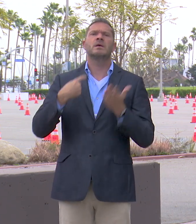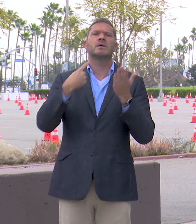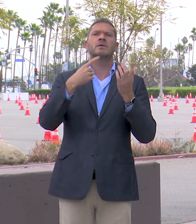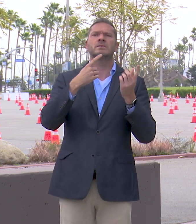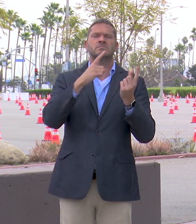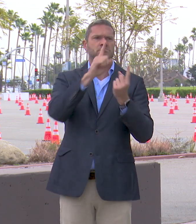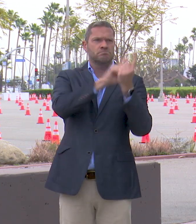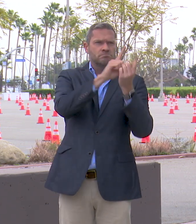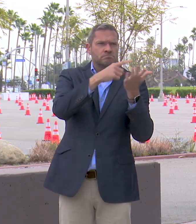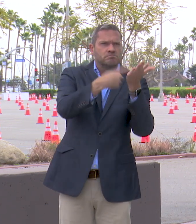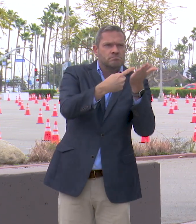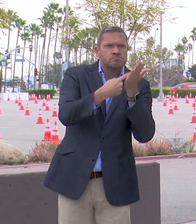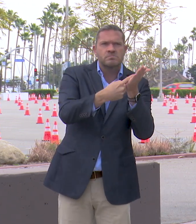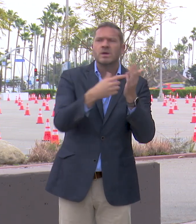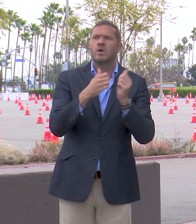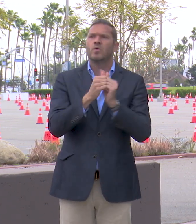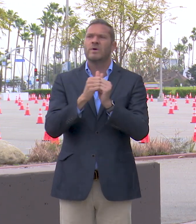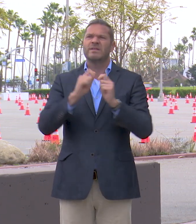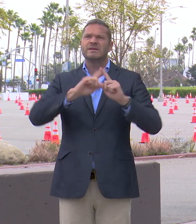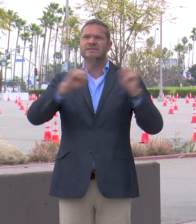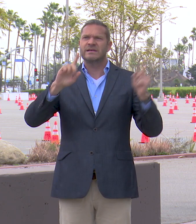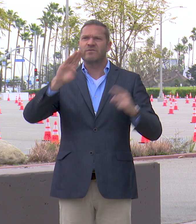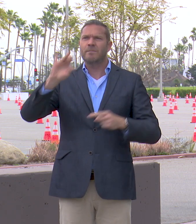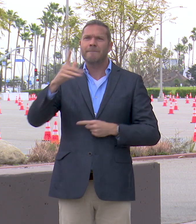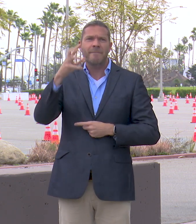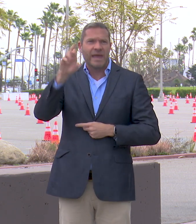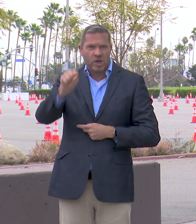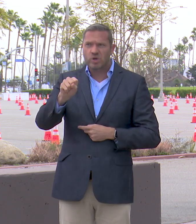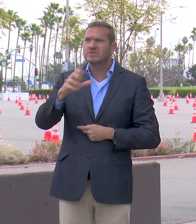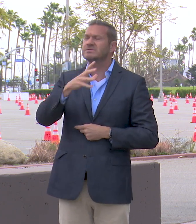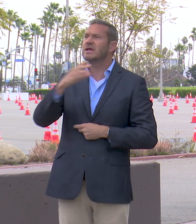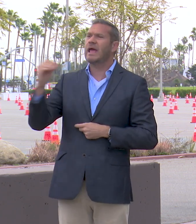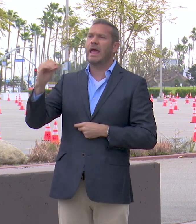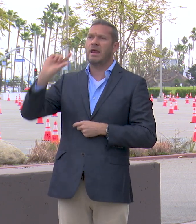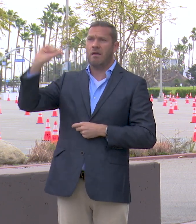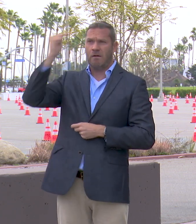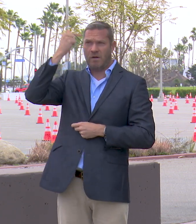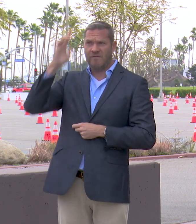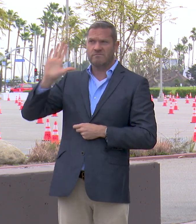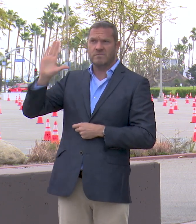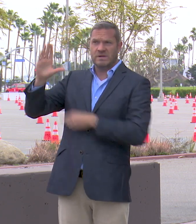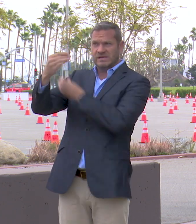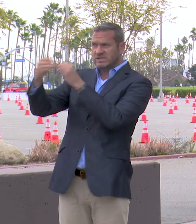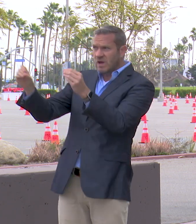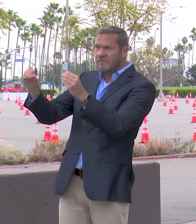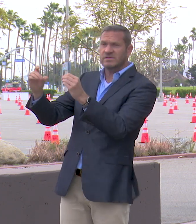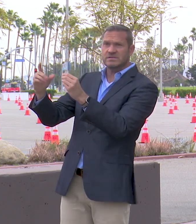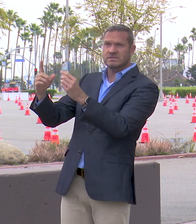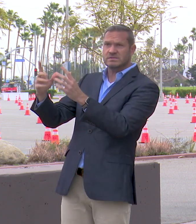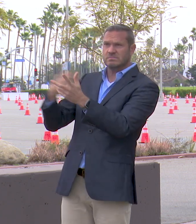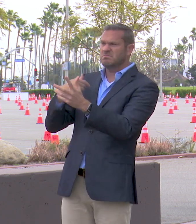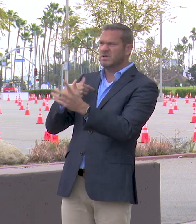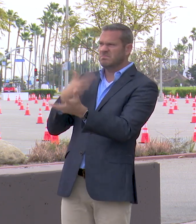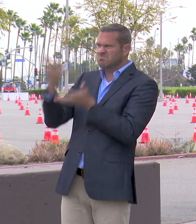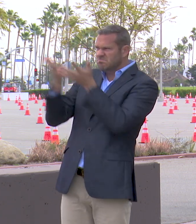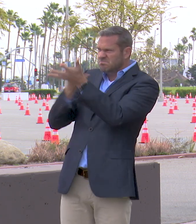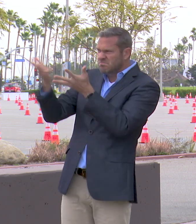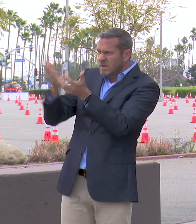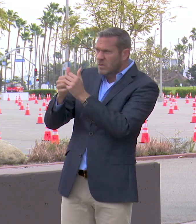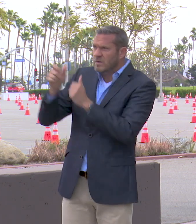I've talked to the governor's office last night. I've been communicating with the governor as well directly and right now, there is definitely